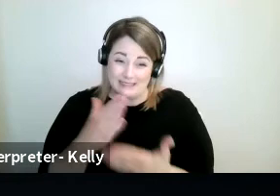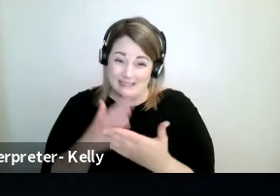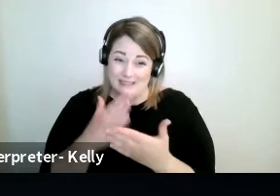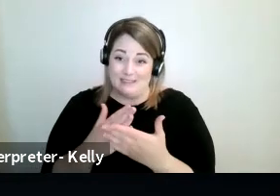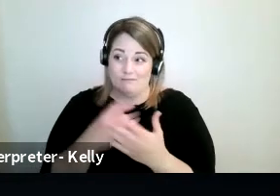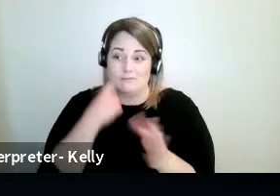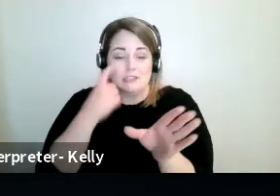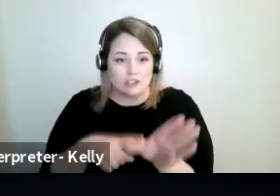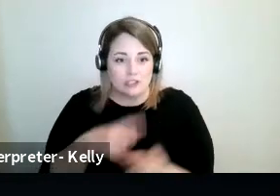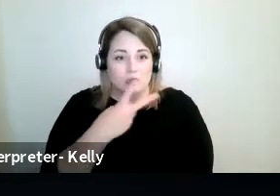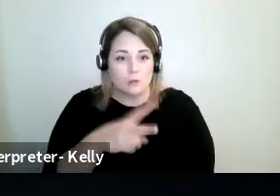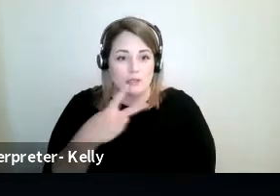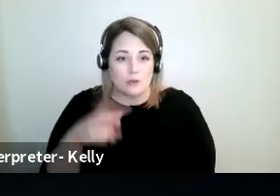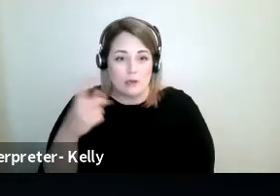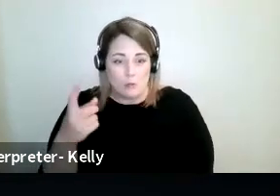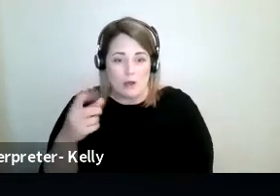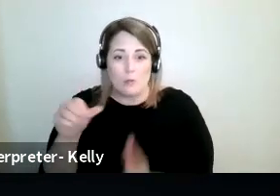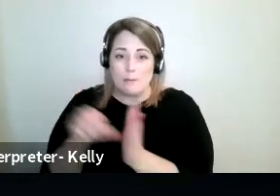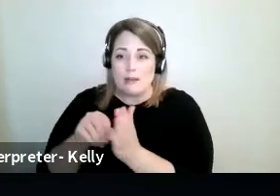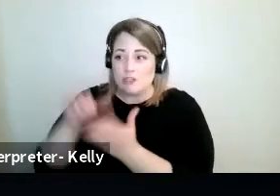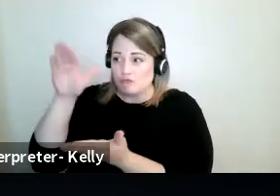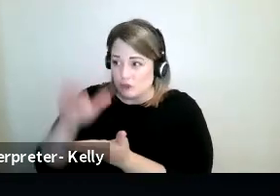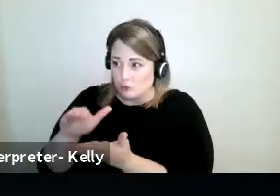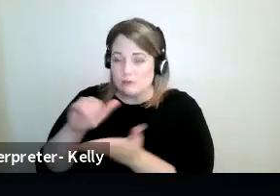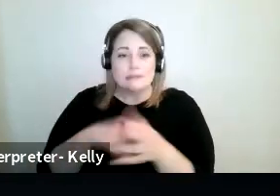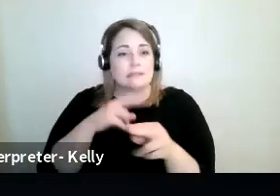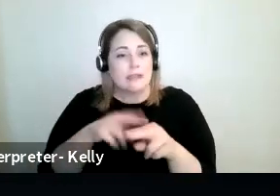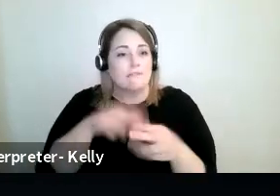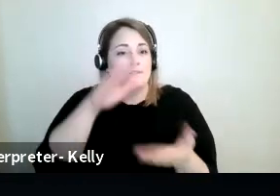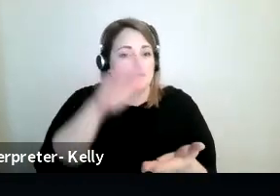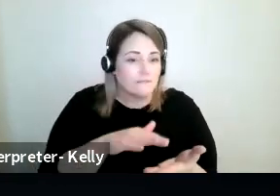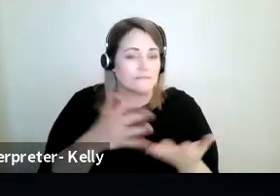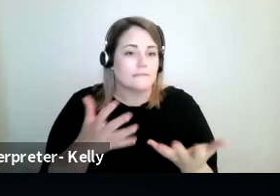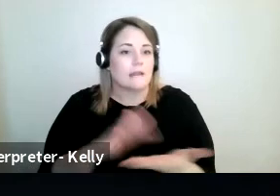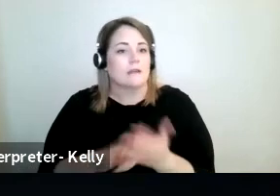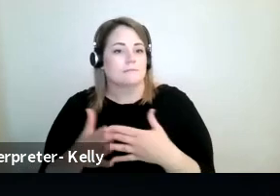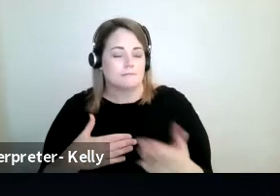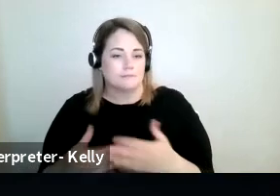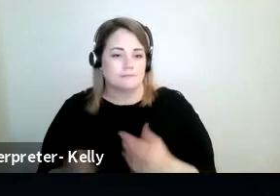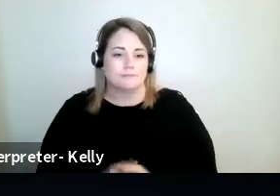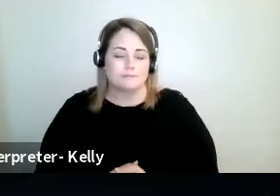with reduced budgets and reduced staffing levels. LISA: Again, you know, how does the National